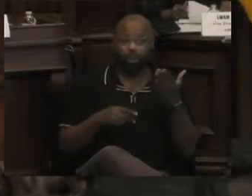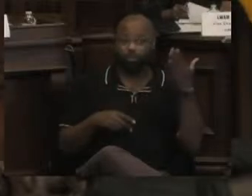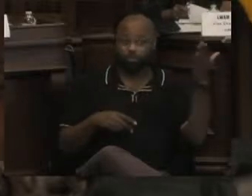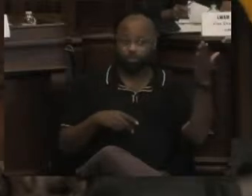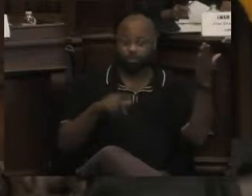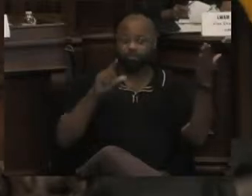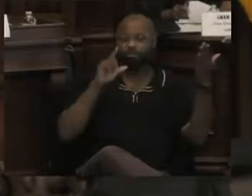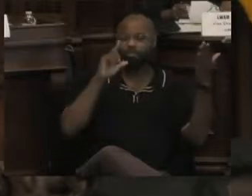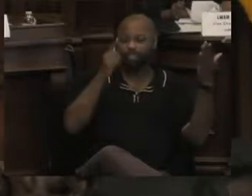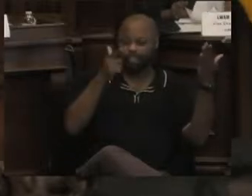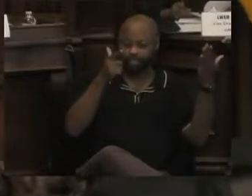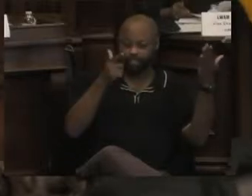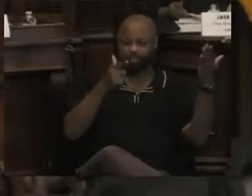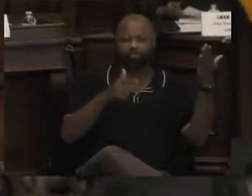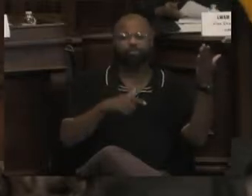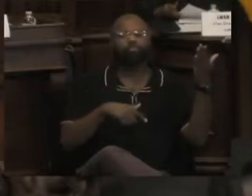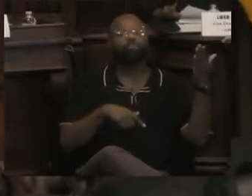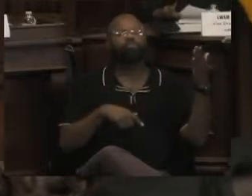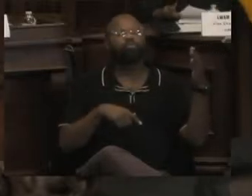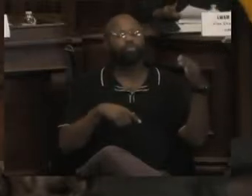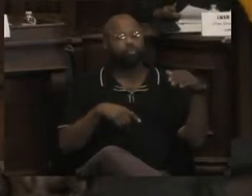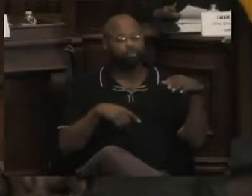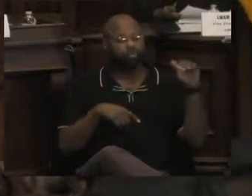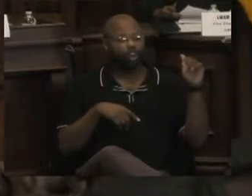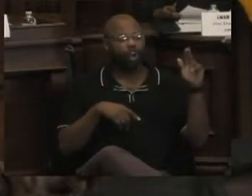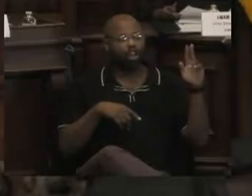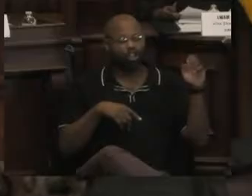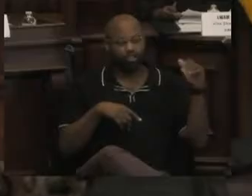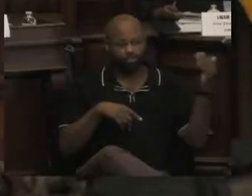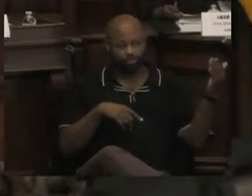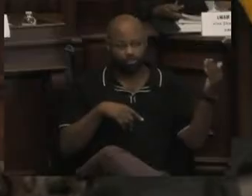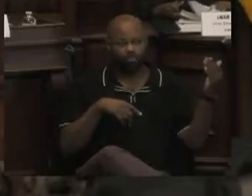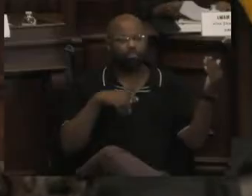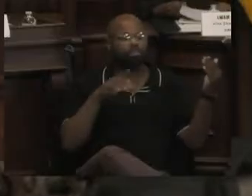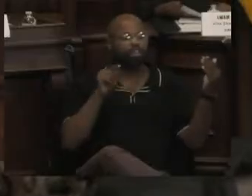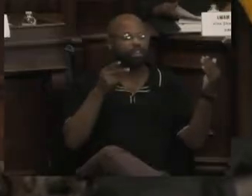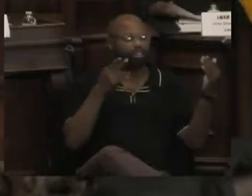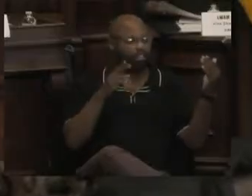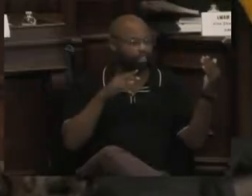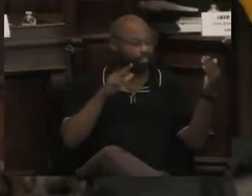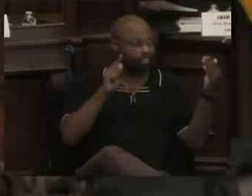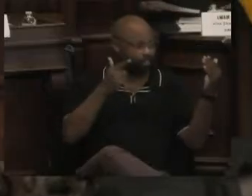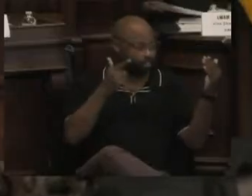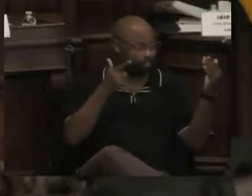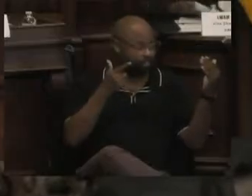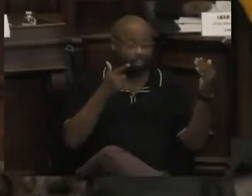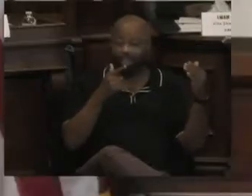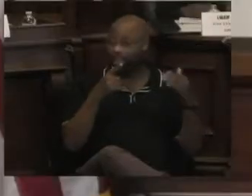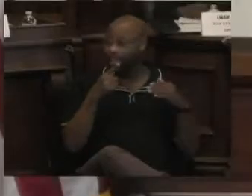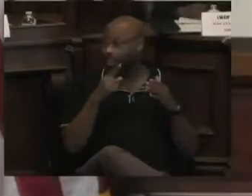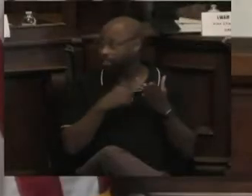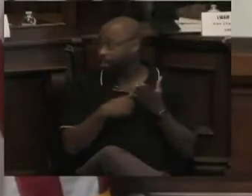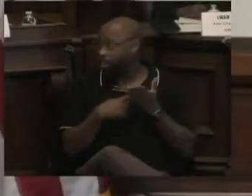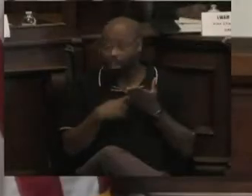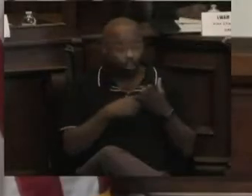I would ask for a motion to